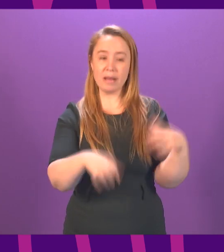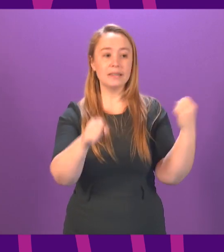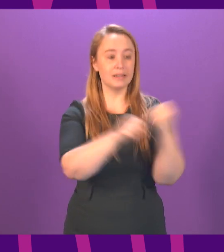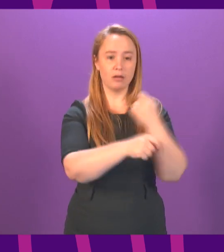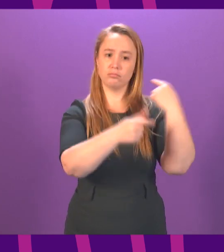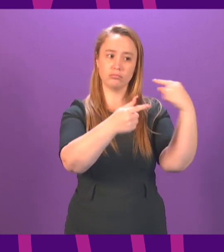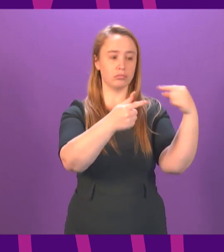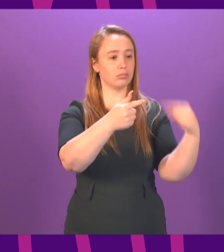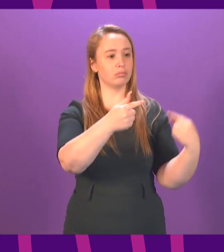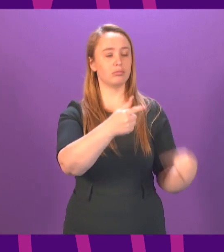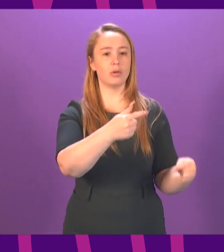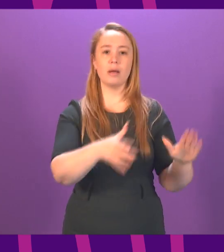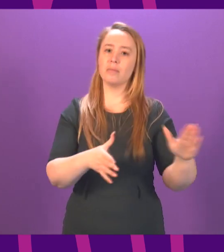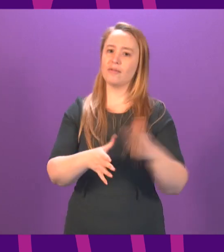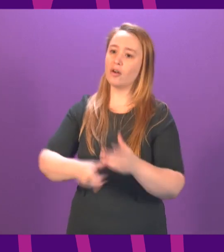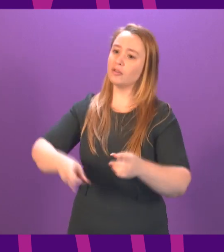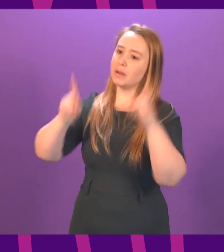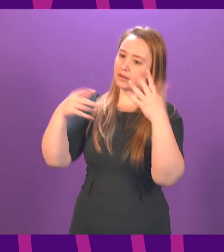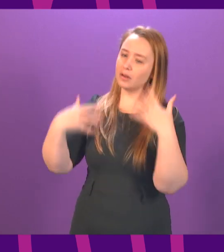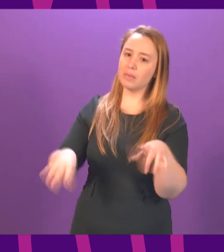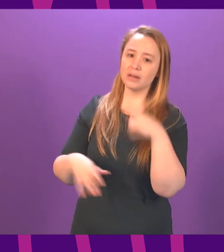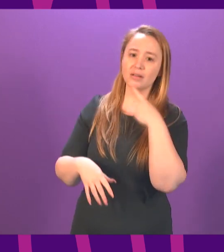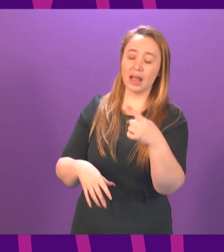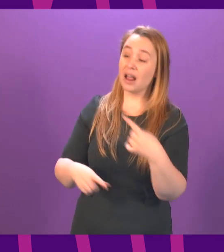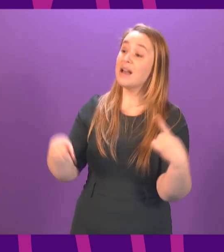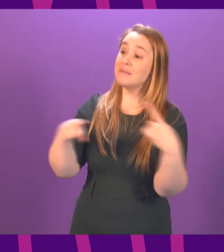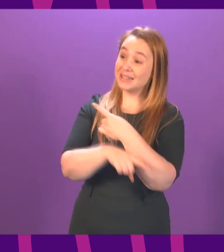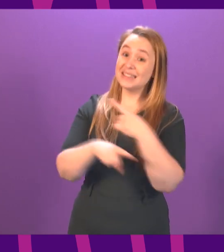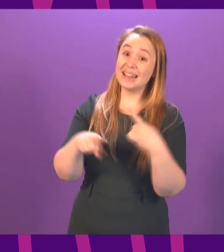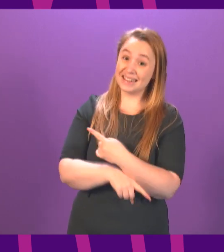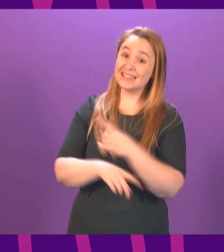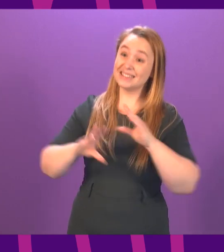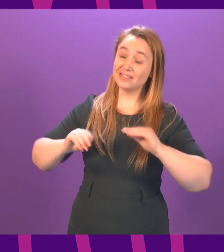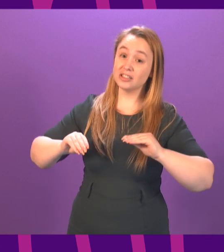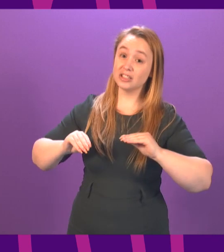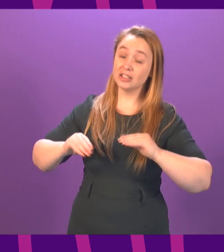has acknowledged that mistakes have been made, including sticking too closely to the